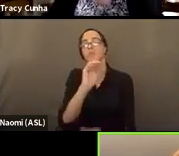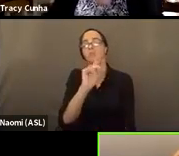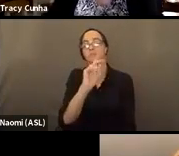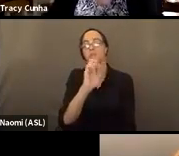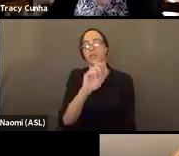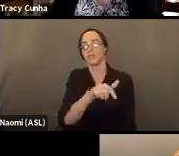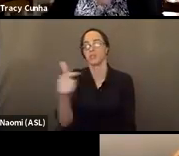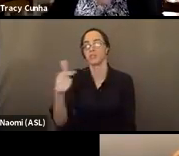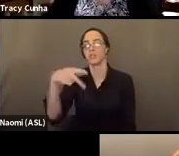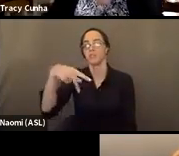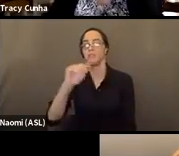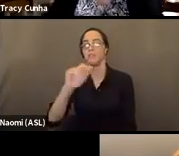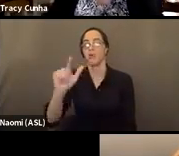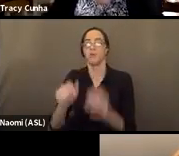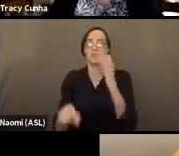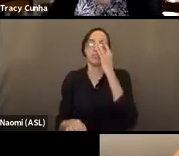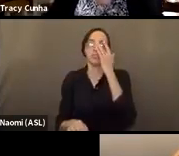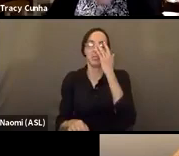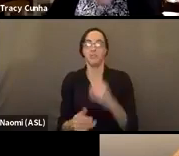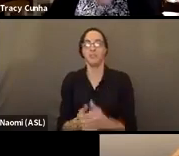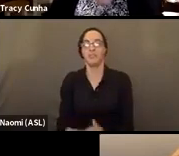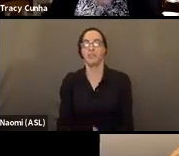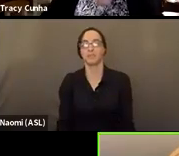i was trying to guess which order you were going to pick me um